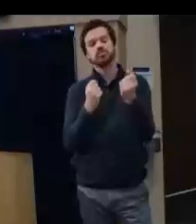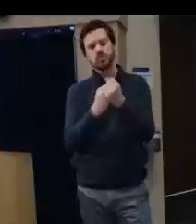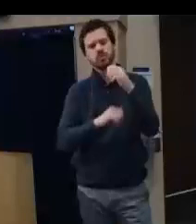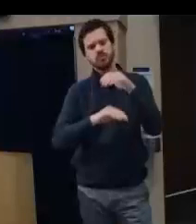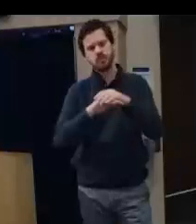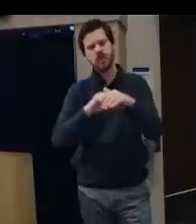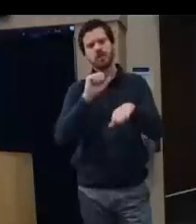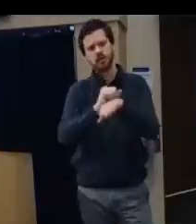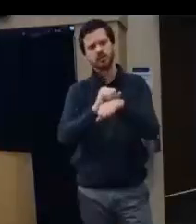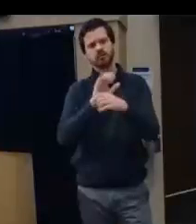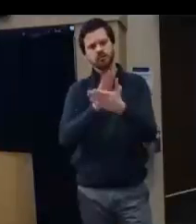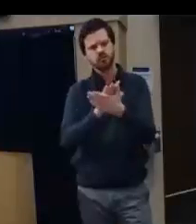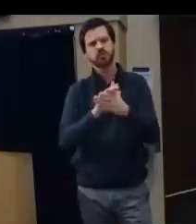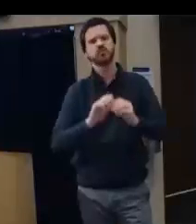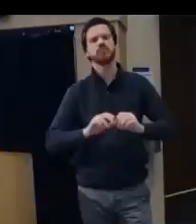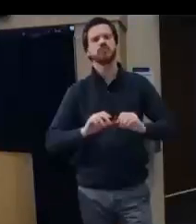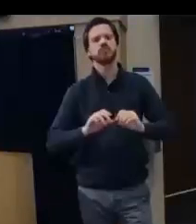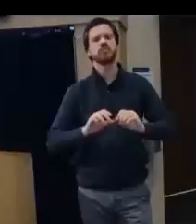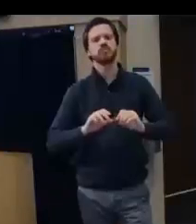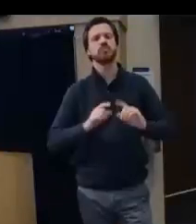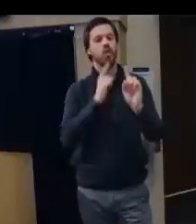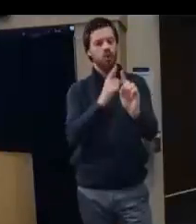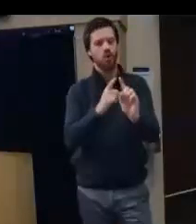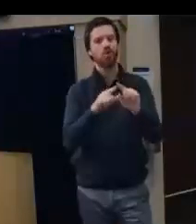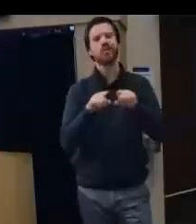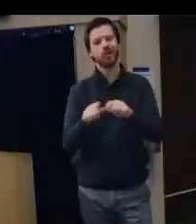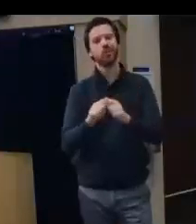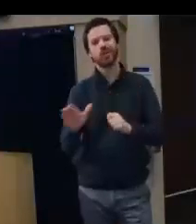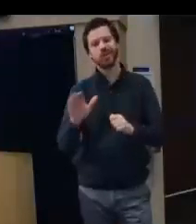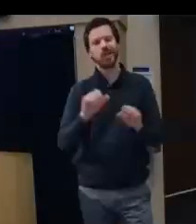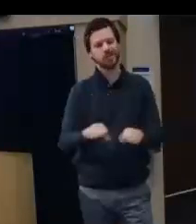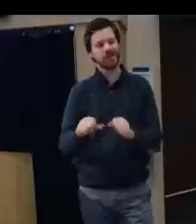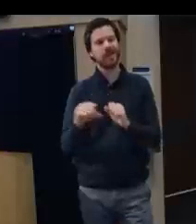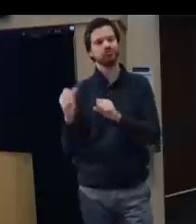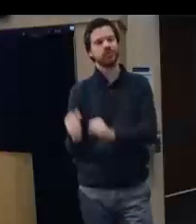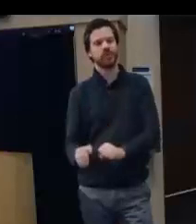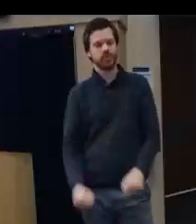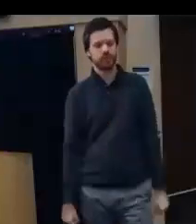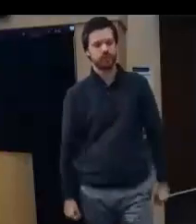and employment Pursuits commensurate with their uh abilities and their strengths oftentimes it's